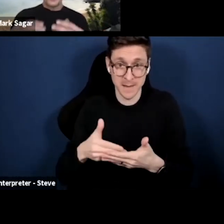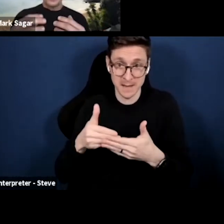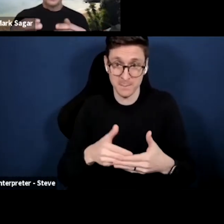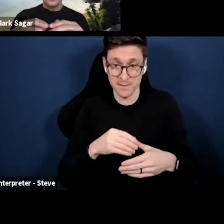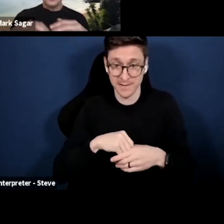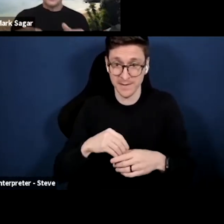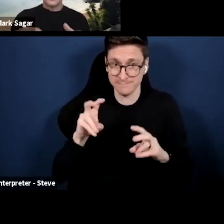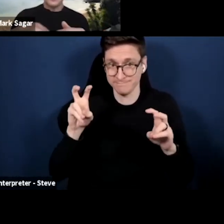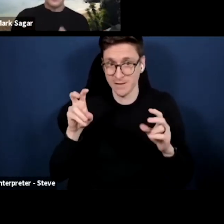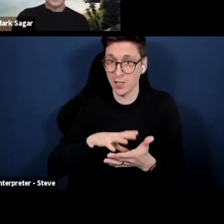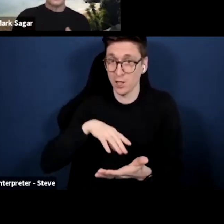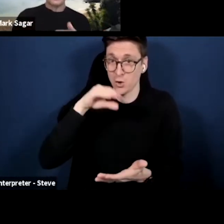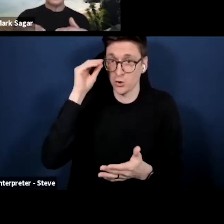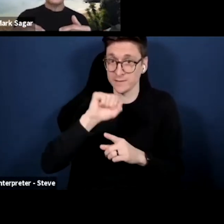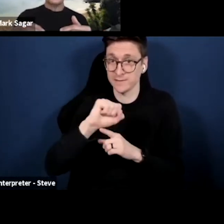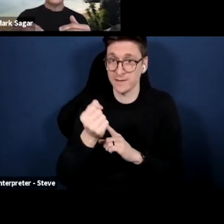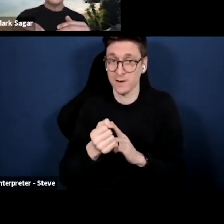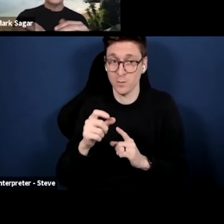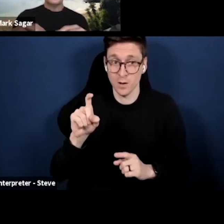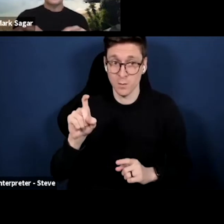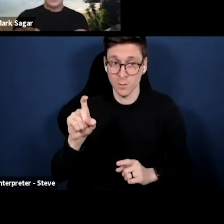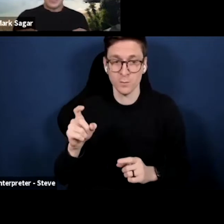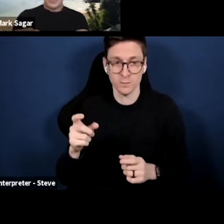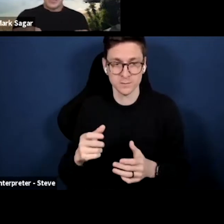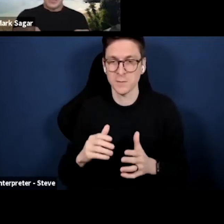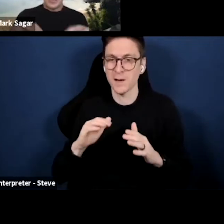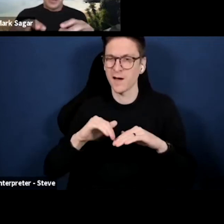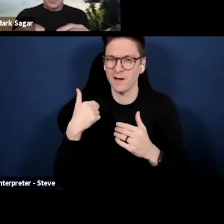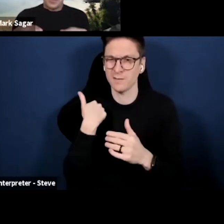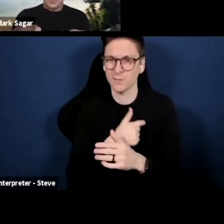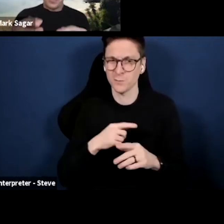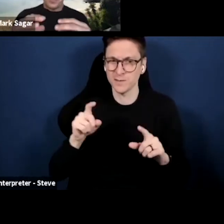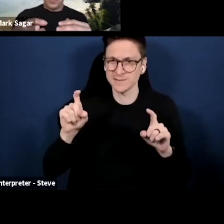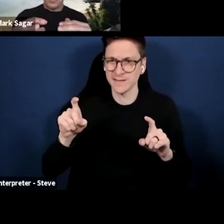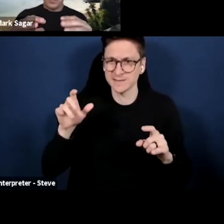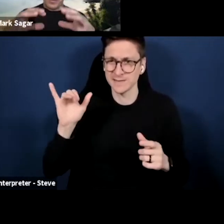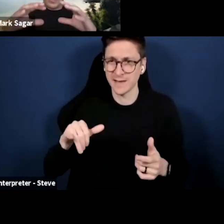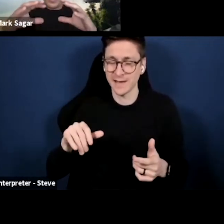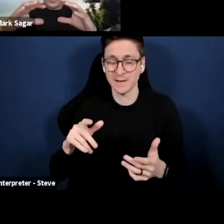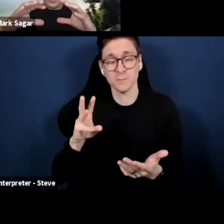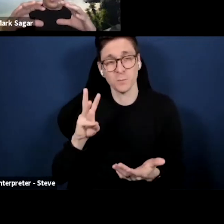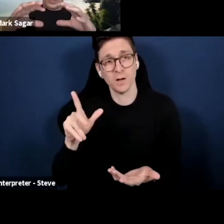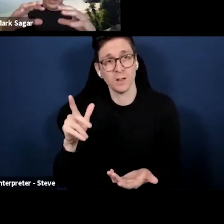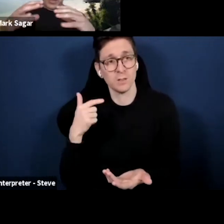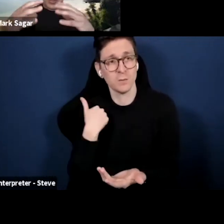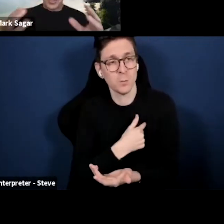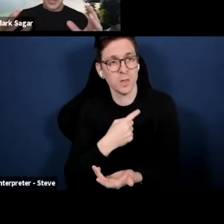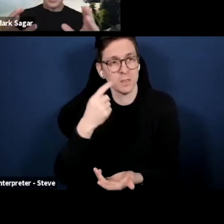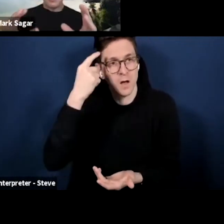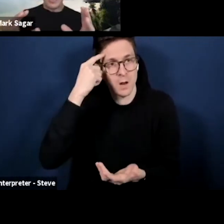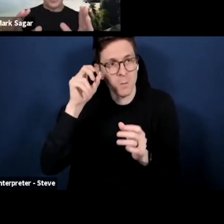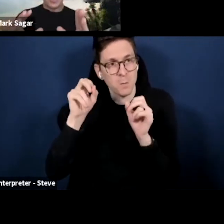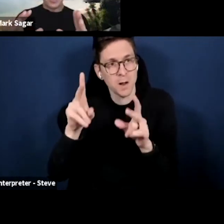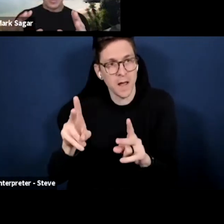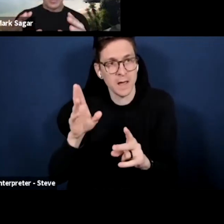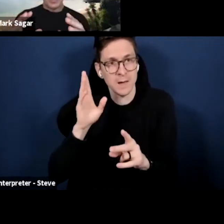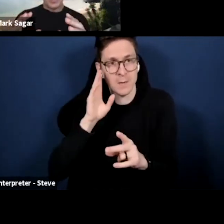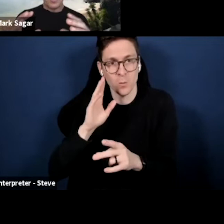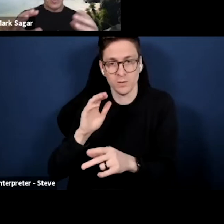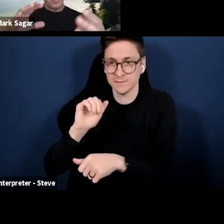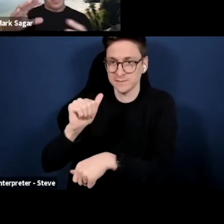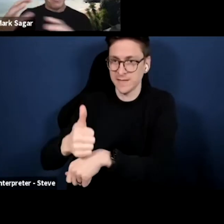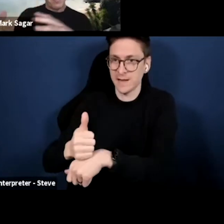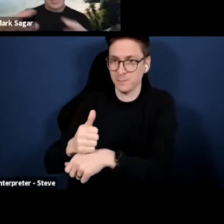so to do this we basically thought we'll create a shared interaction space where we can replace